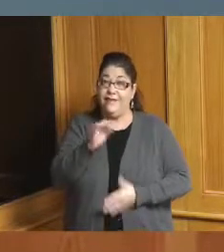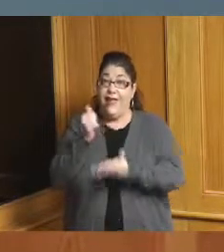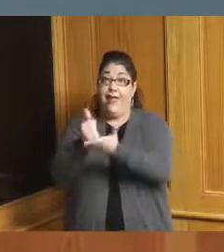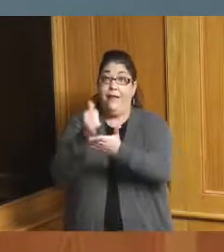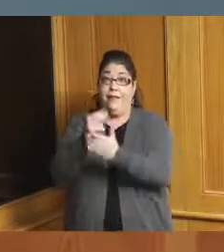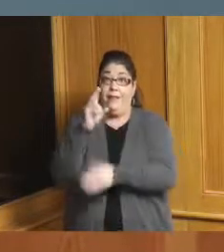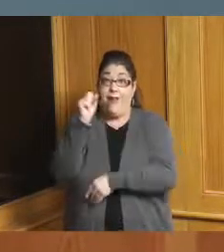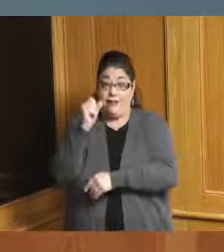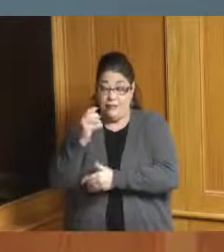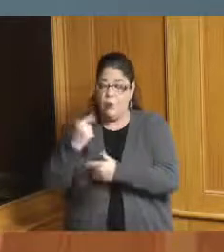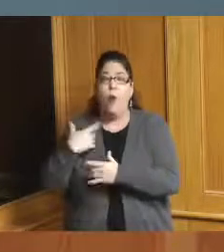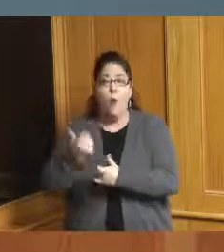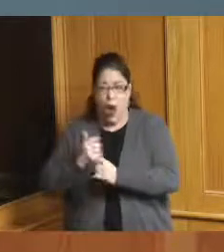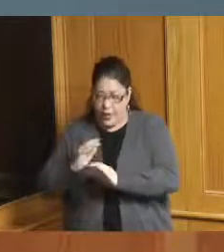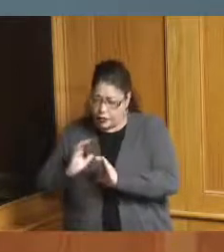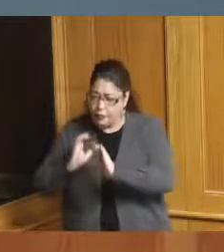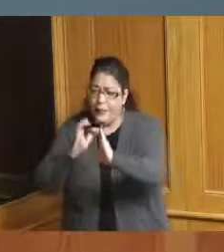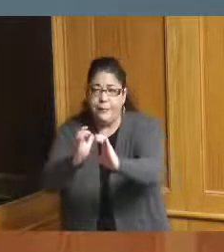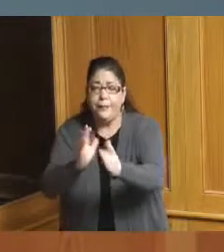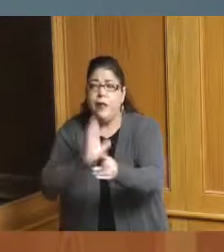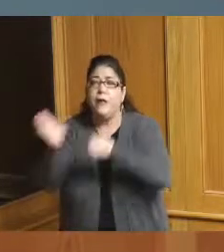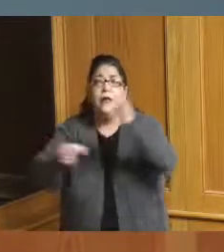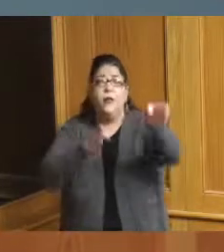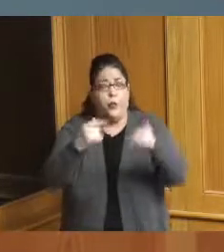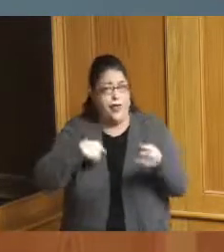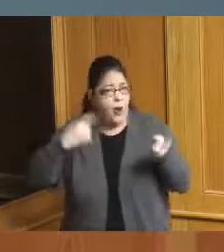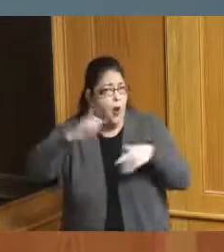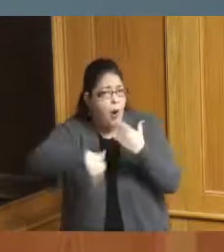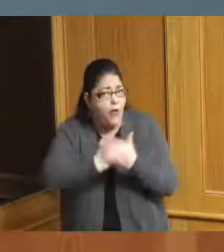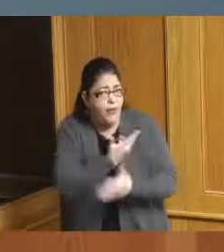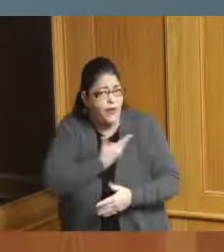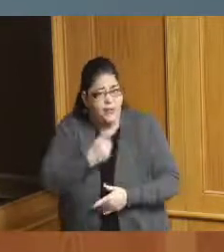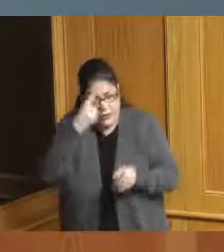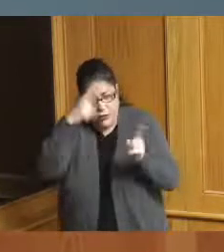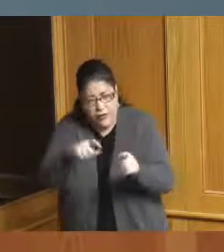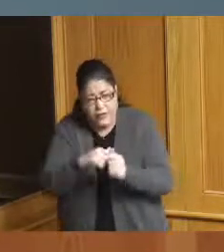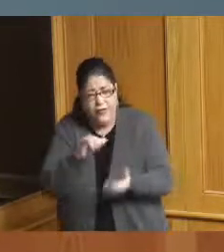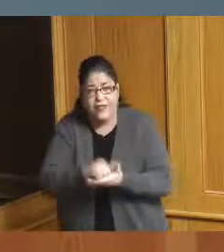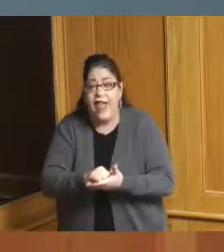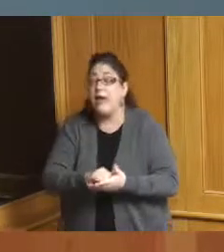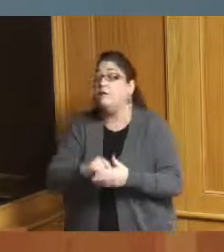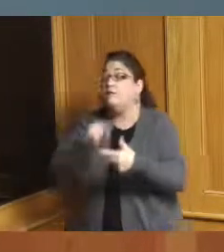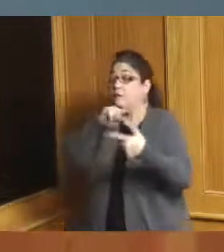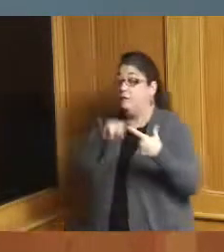it moving and we all agree on that secondly the state of emergency resolution allows us